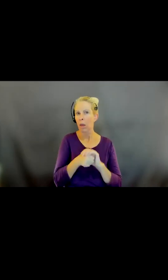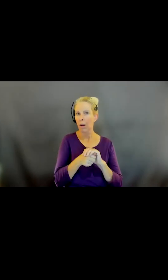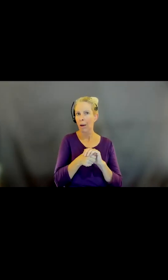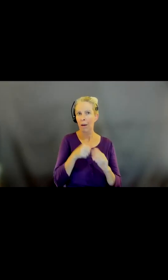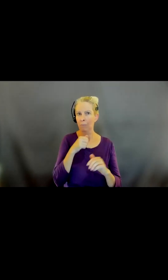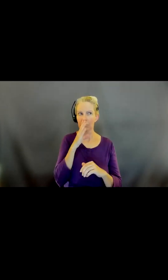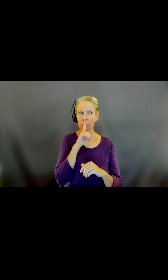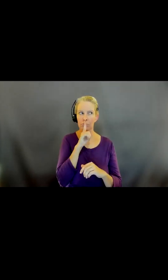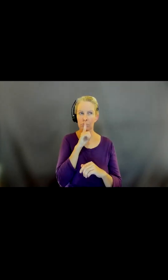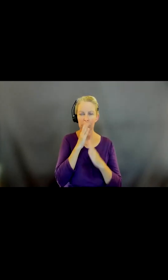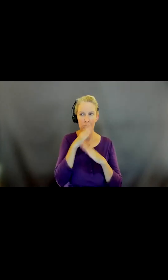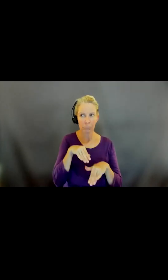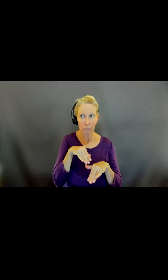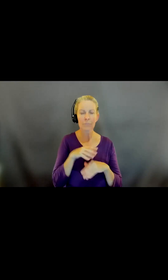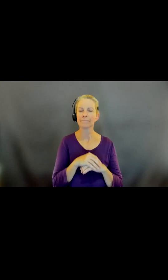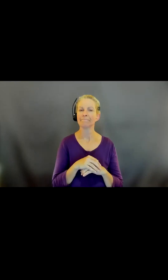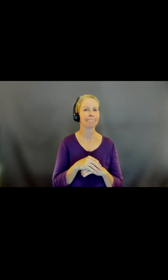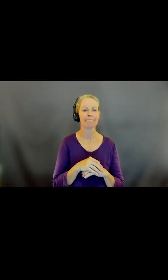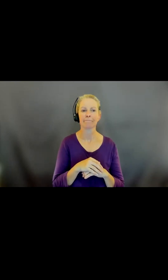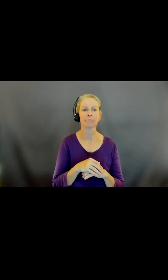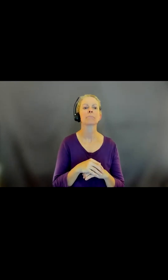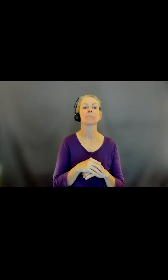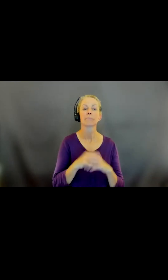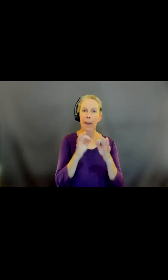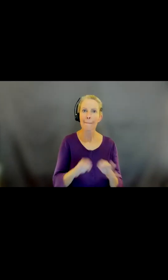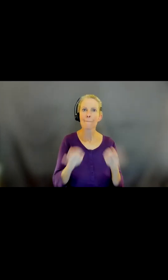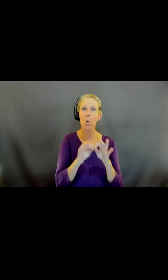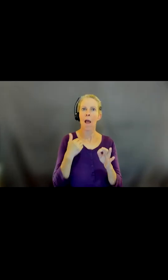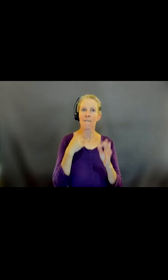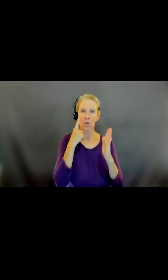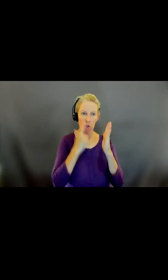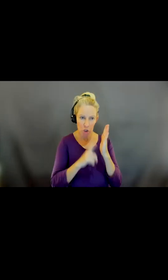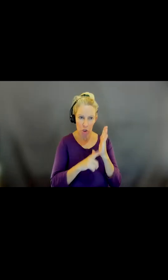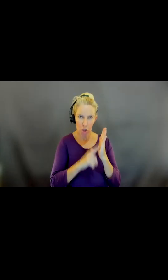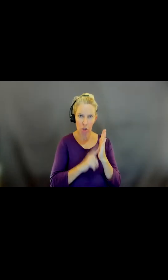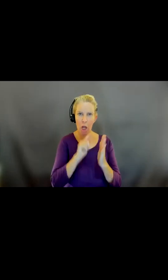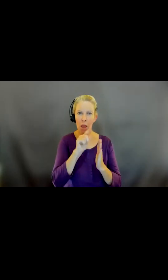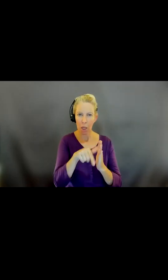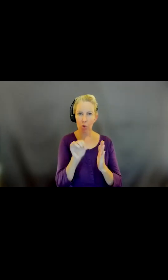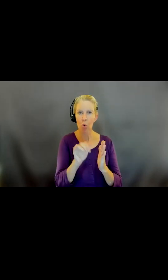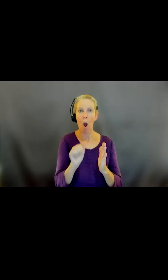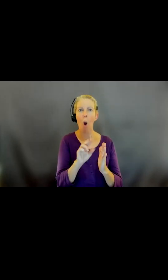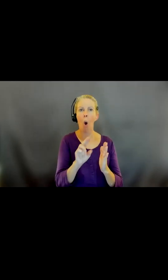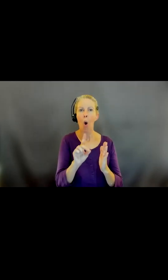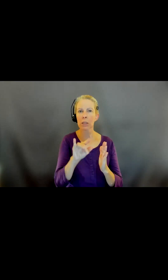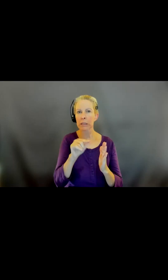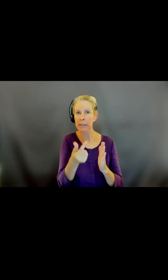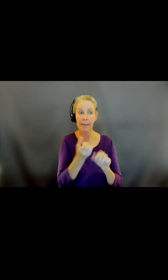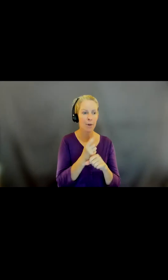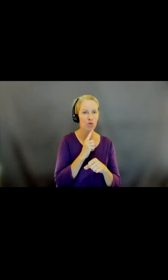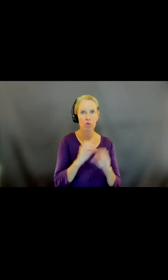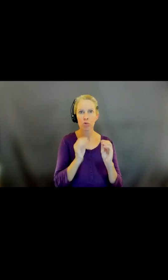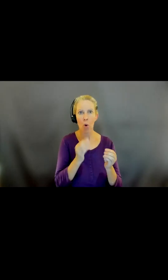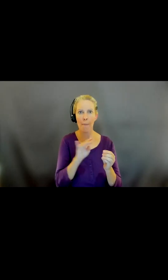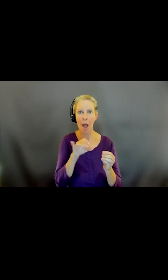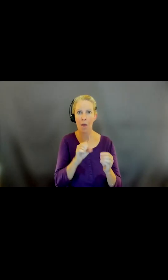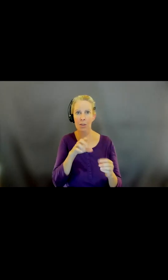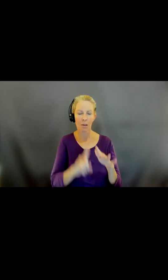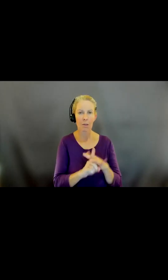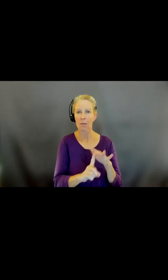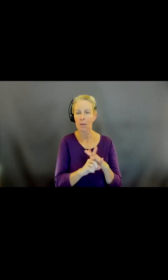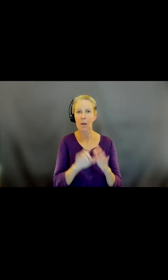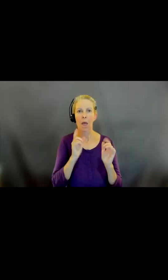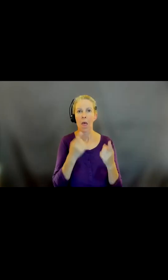in on purpose or by accident. One of the best ways to do that is to hire diverse people into